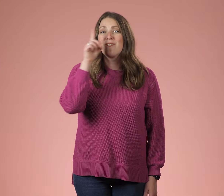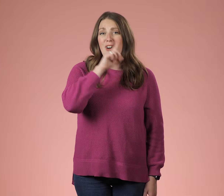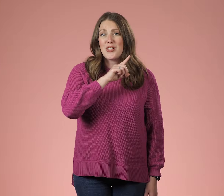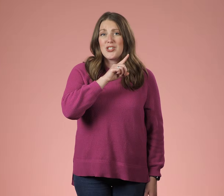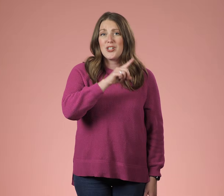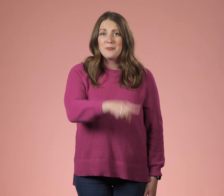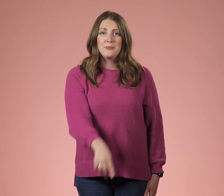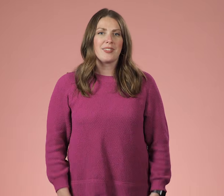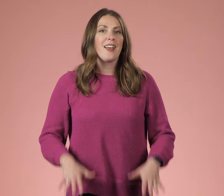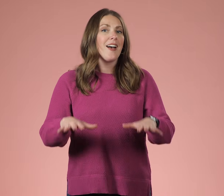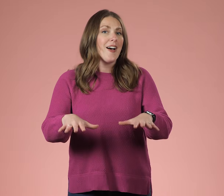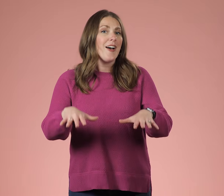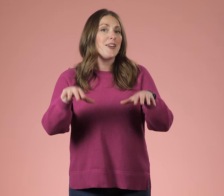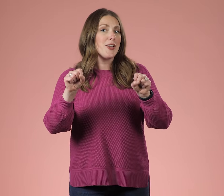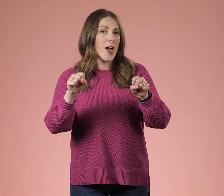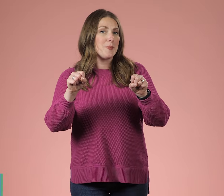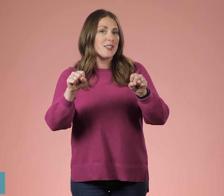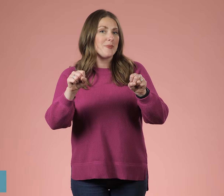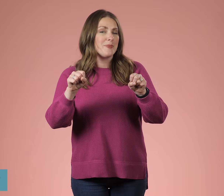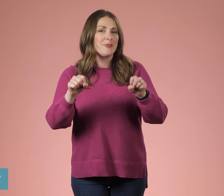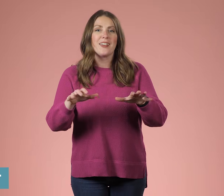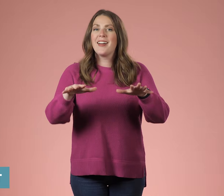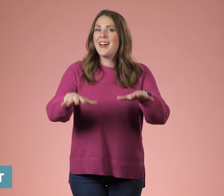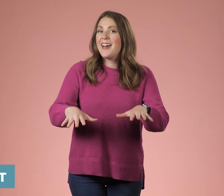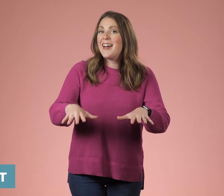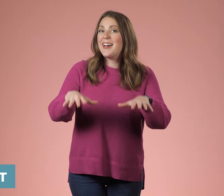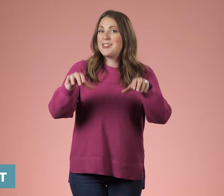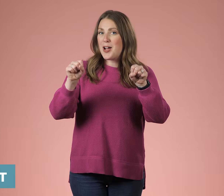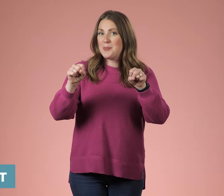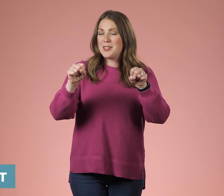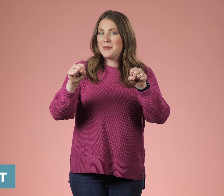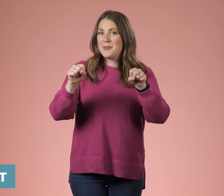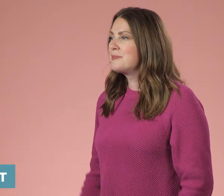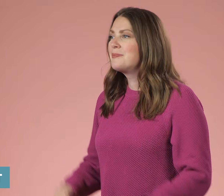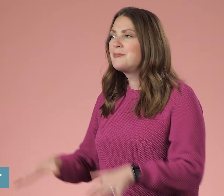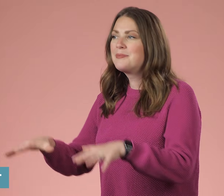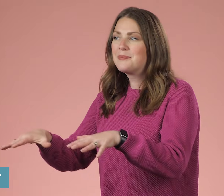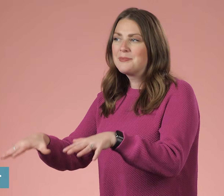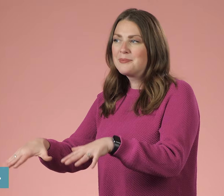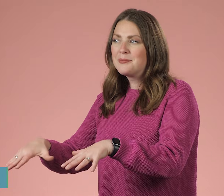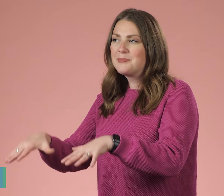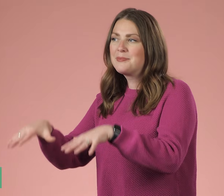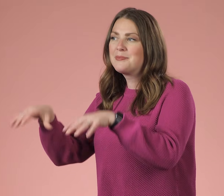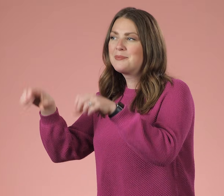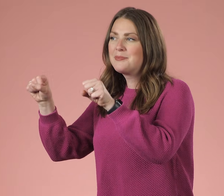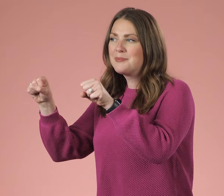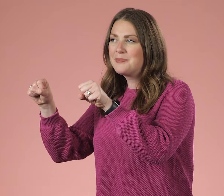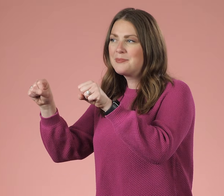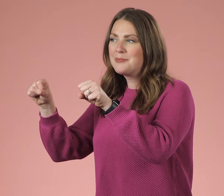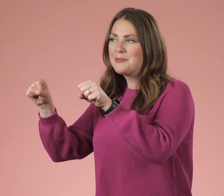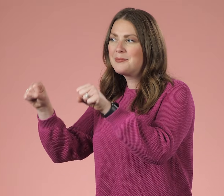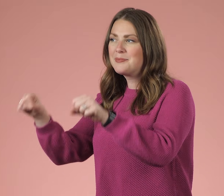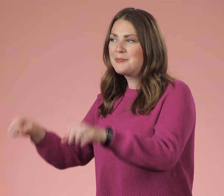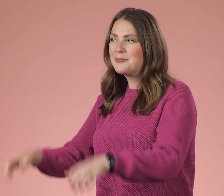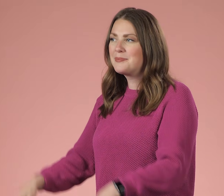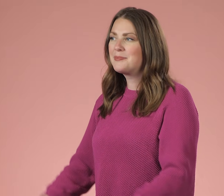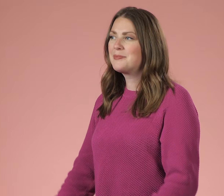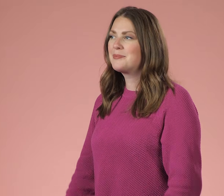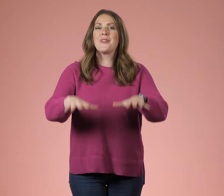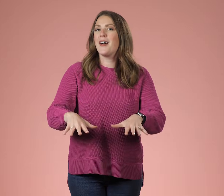Foster. Adopt. Both hands look like they're picking up something.